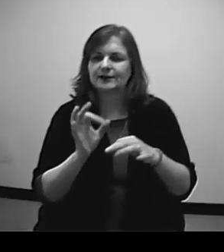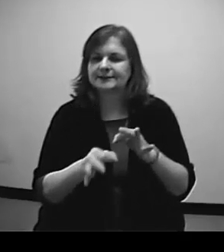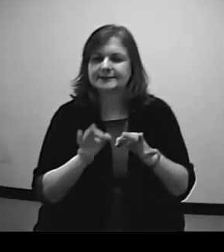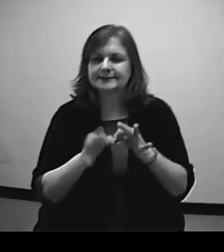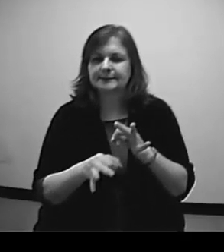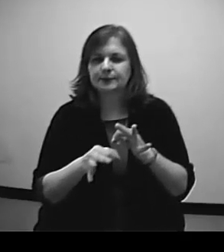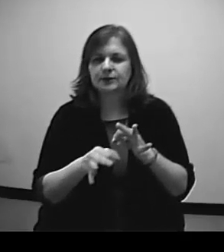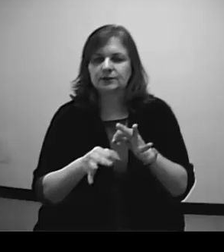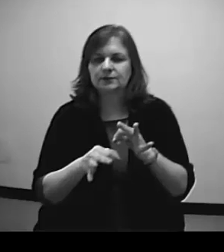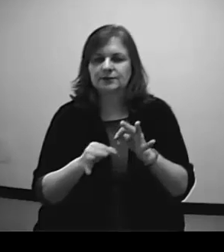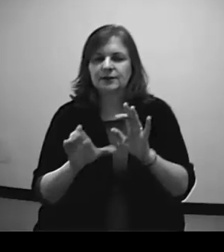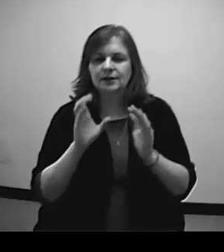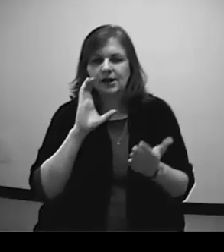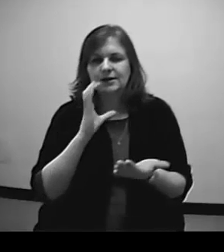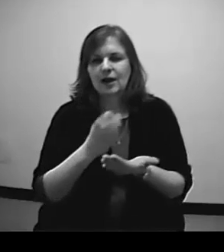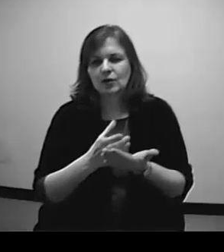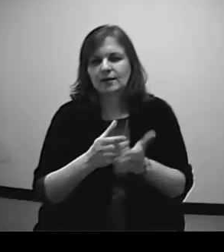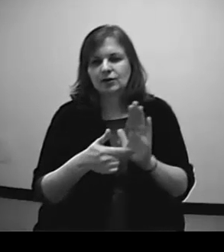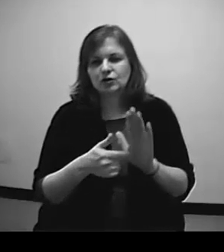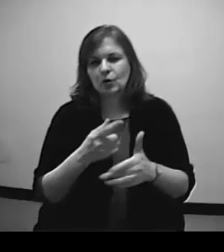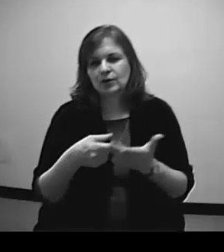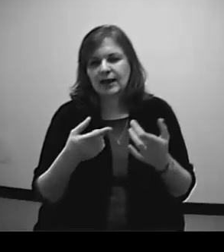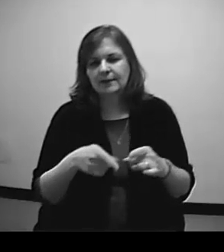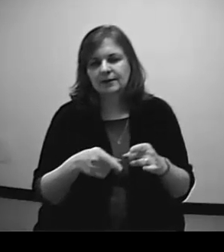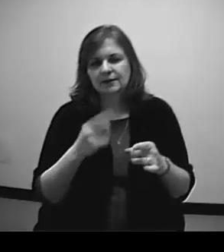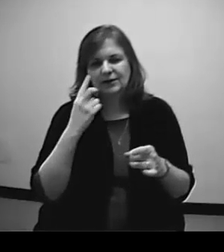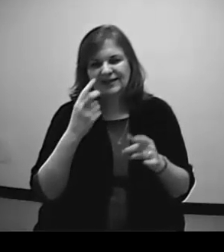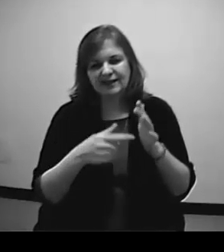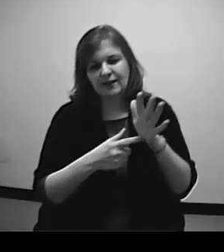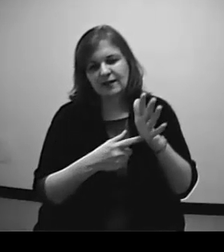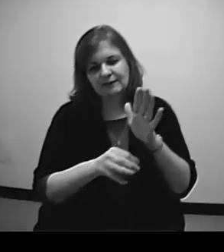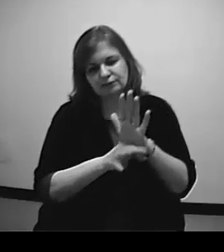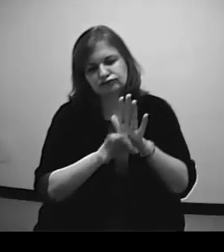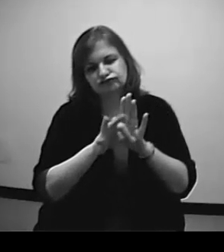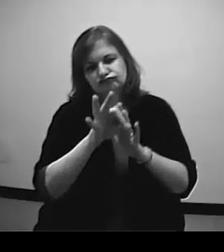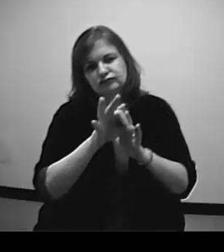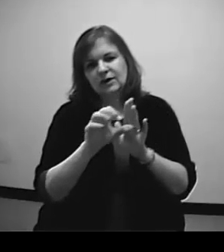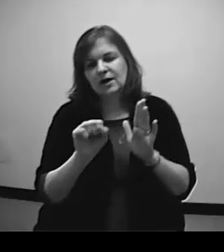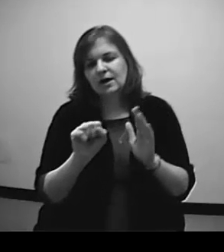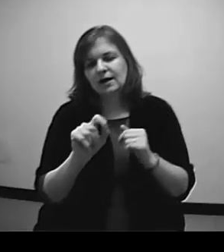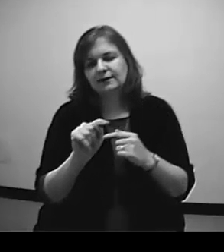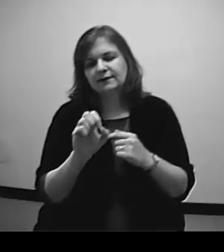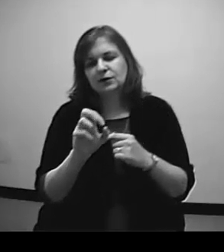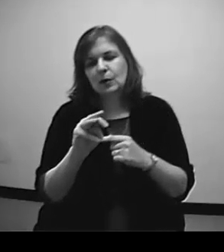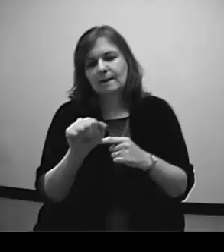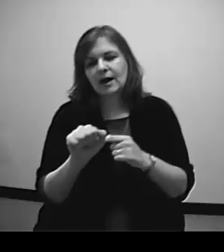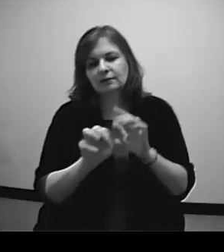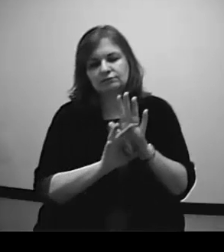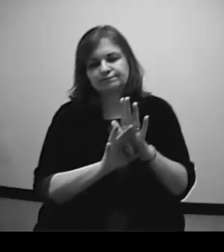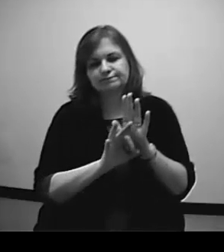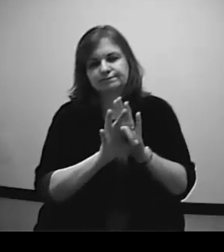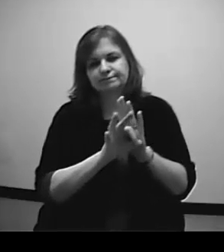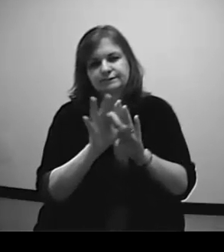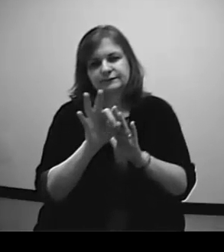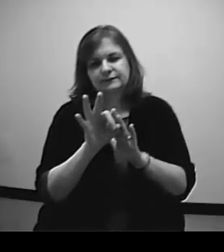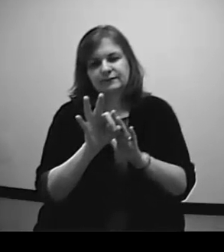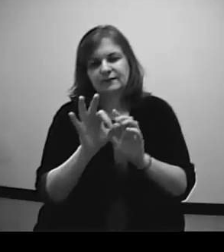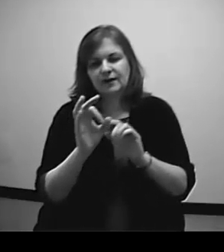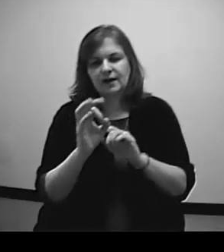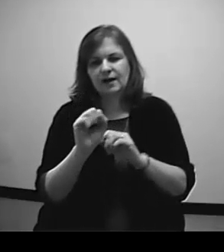diagram just to orient you to what's going on you see the stoma here - the stoma in this case